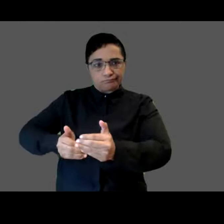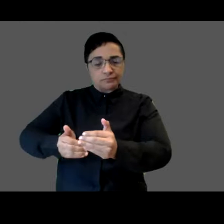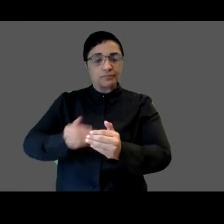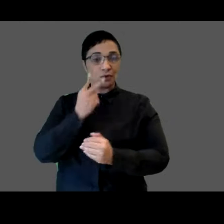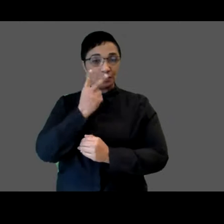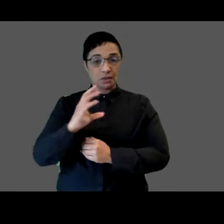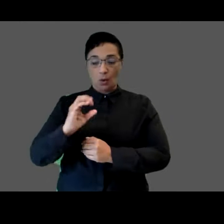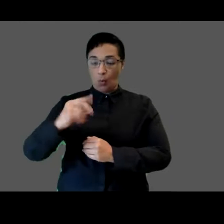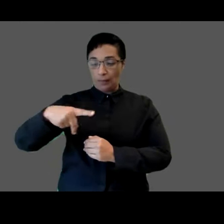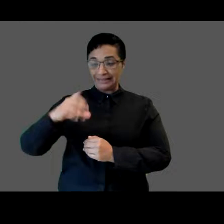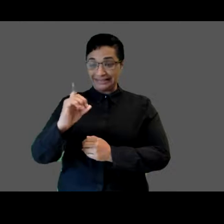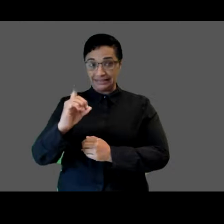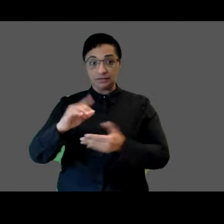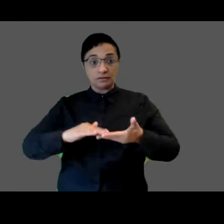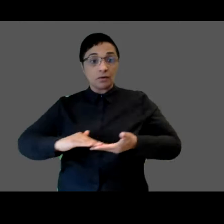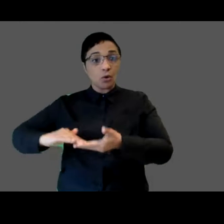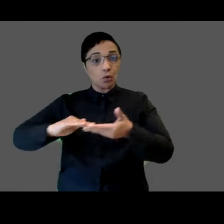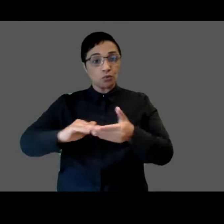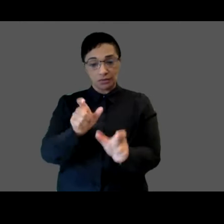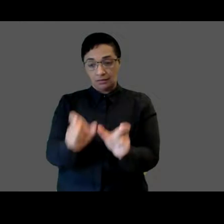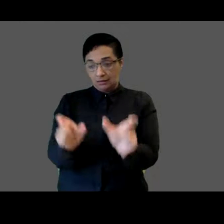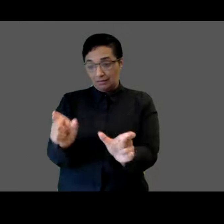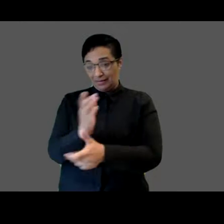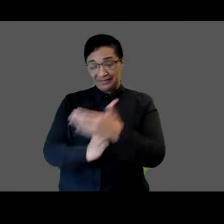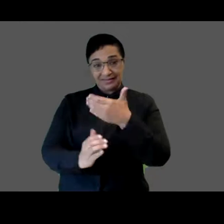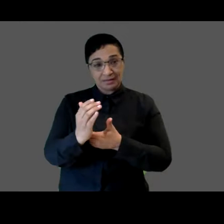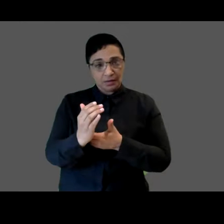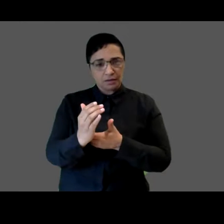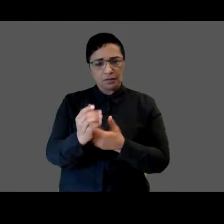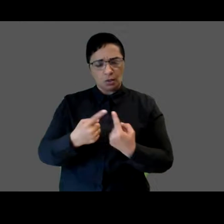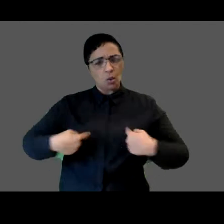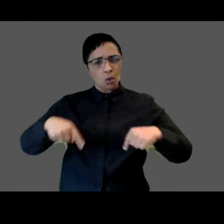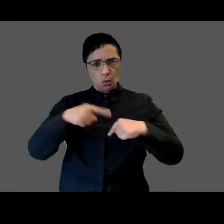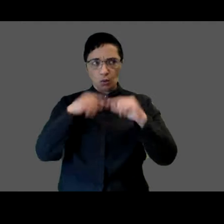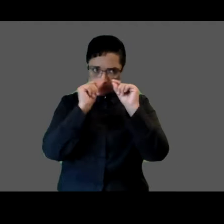we are more aware of what our role can be in this agenda.